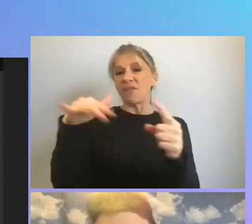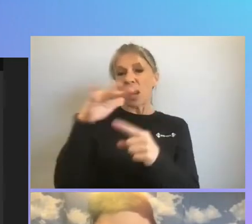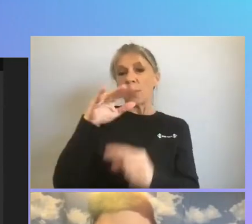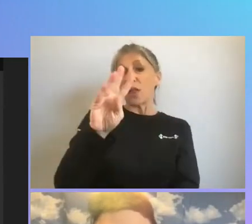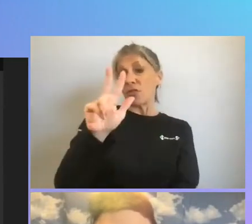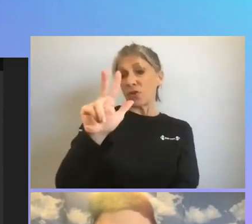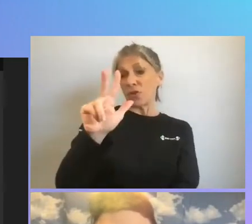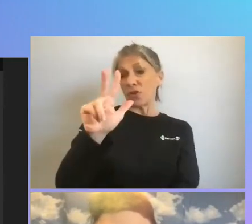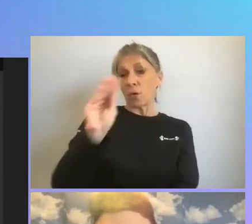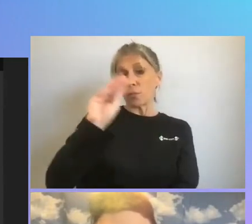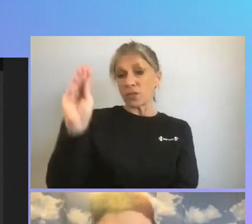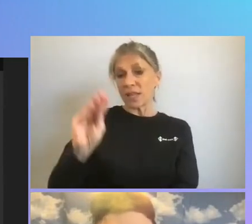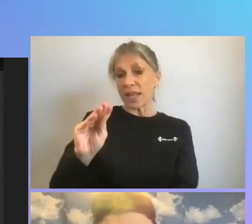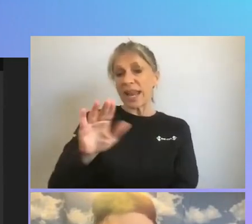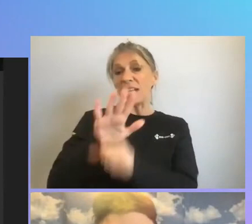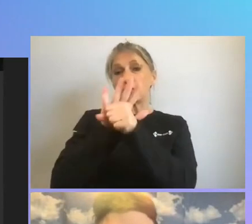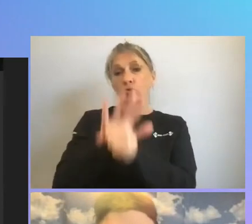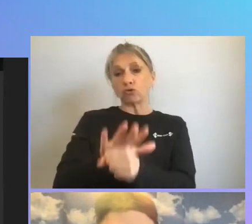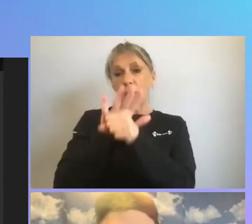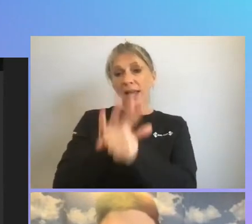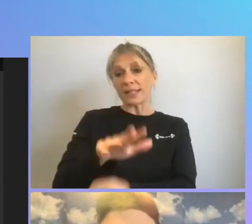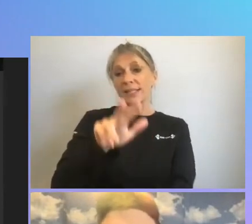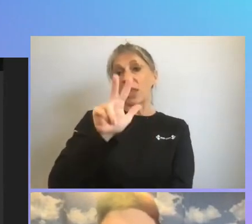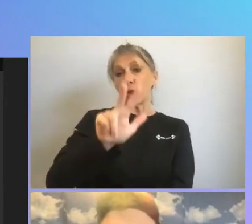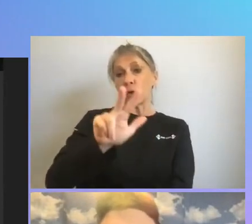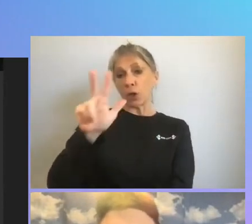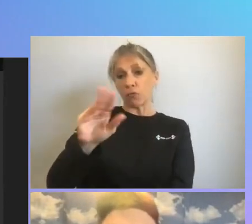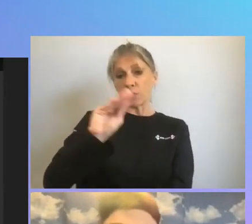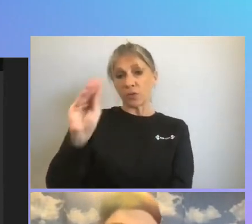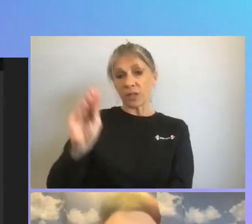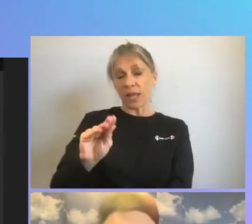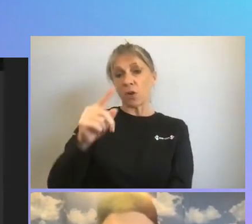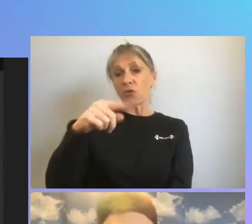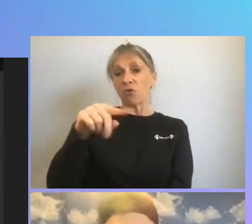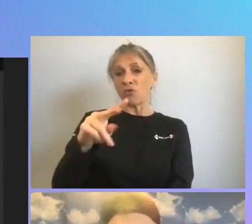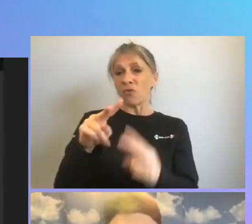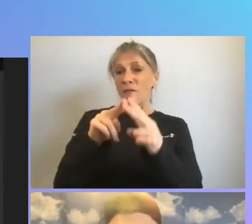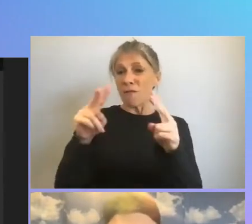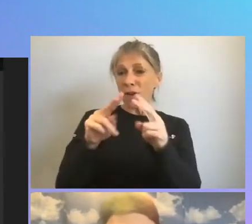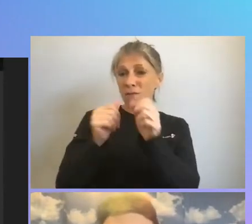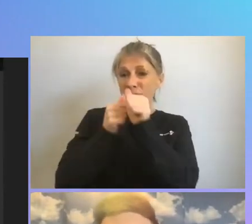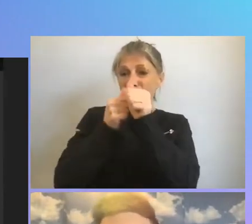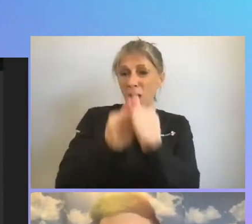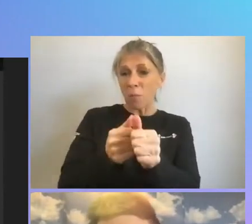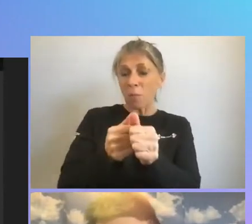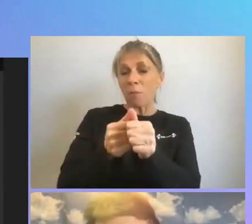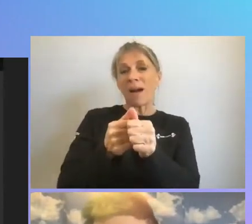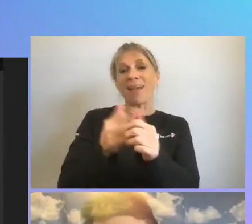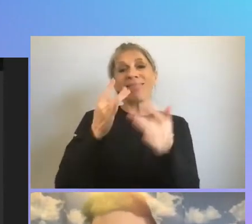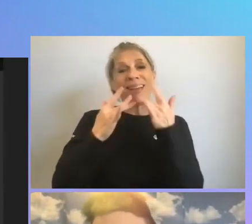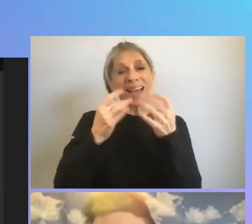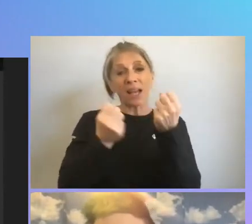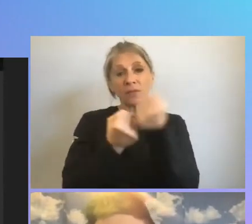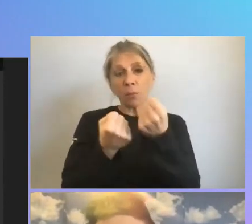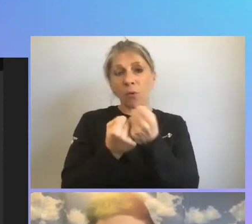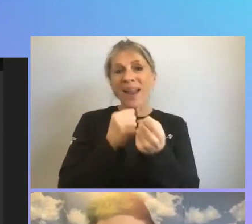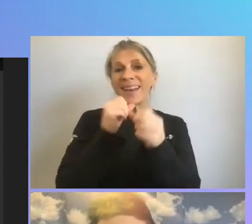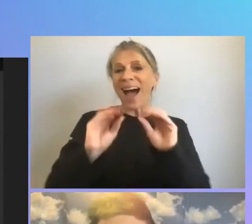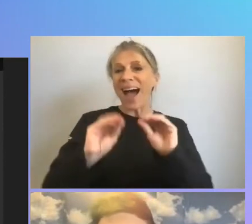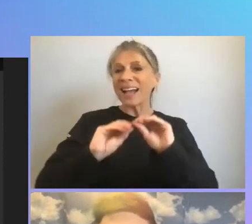stress at 33. And these are very closely followed by lack of support. And unclear job